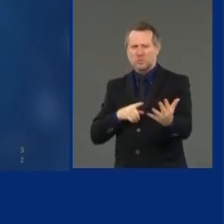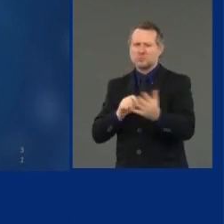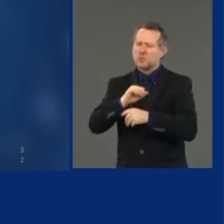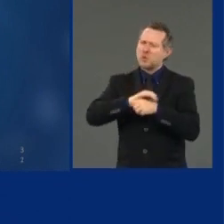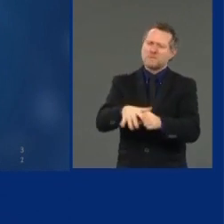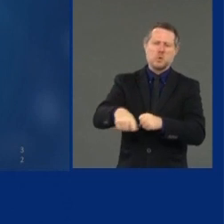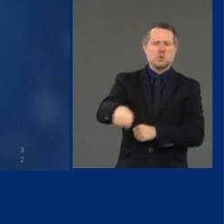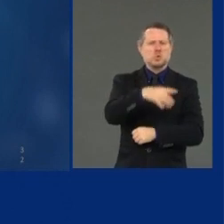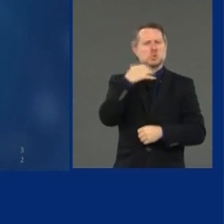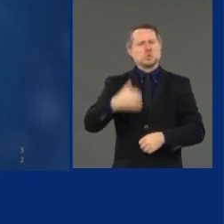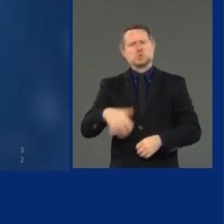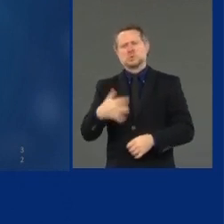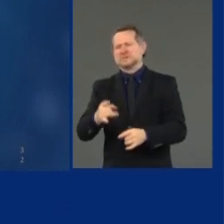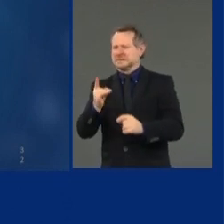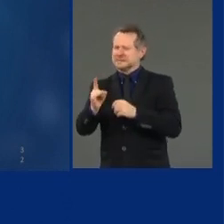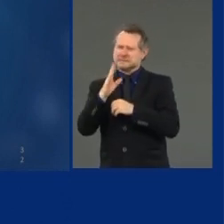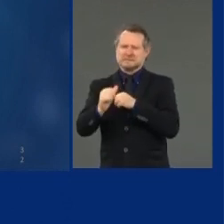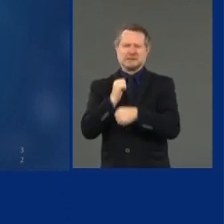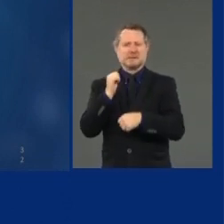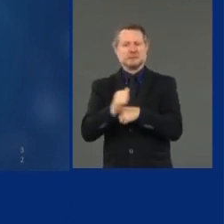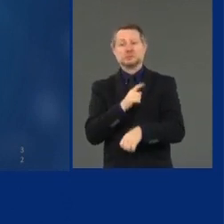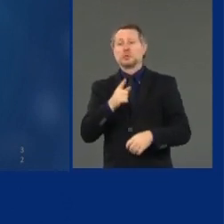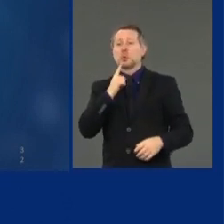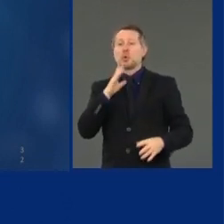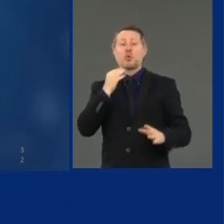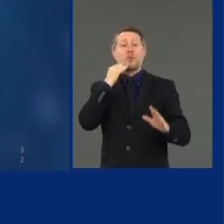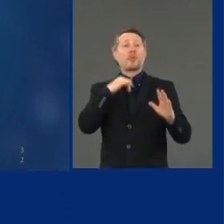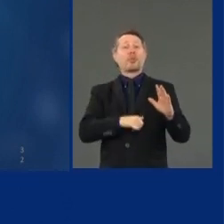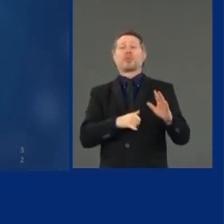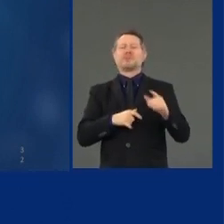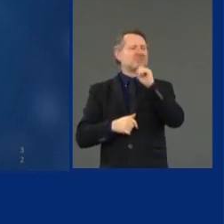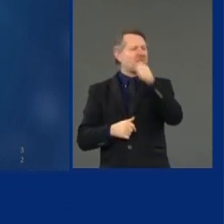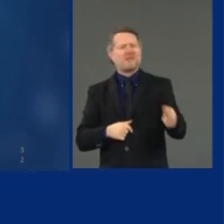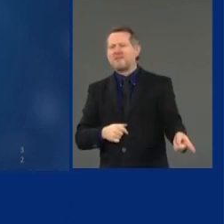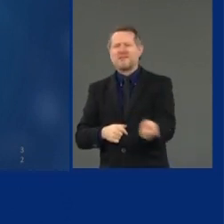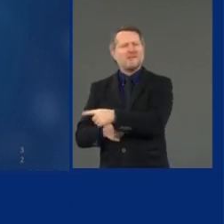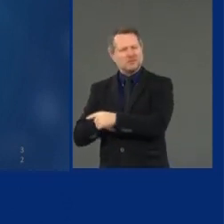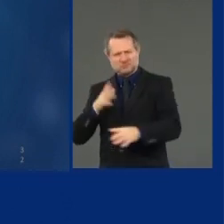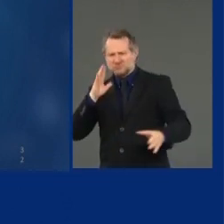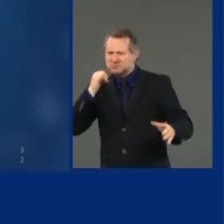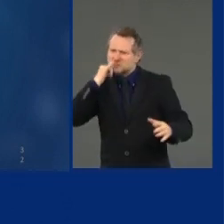FOR US. EVERYBODY KNEW COVID-19 WAS